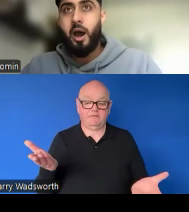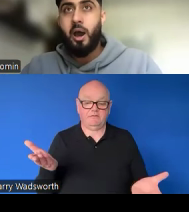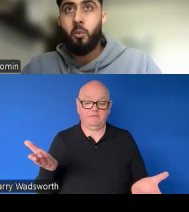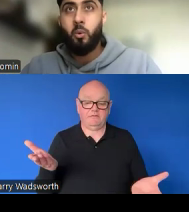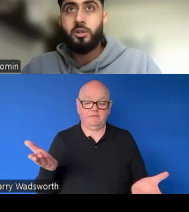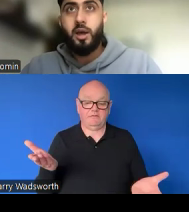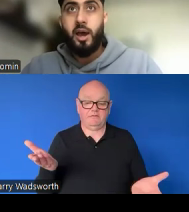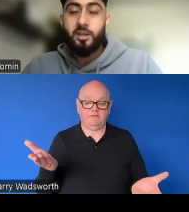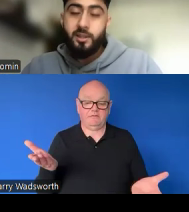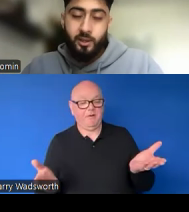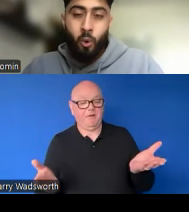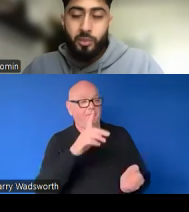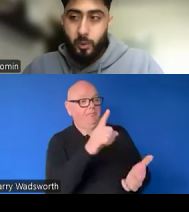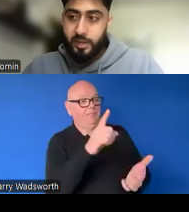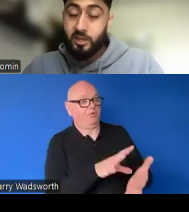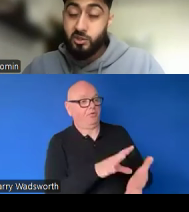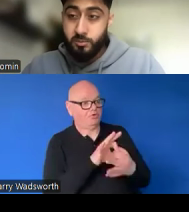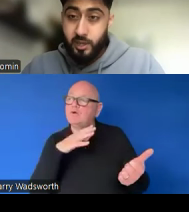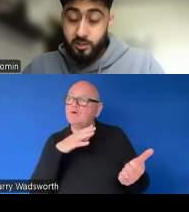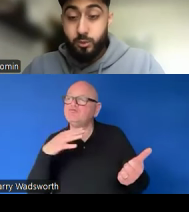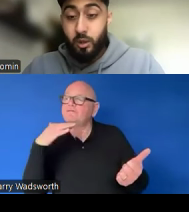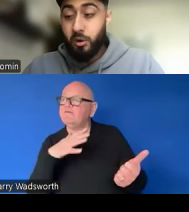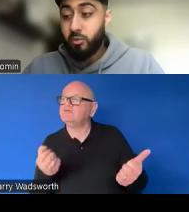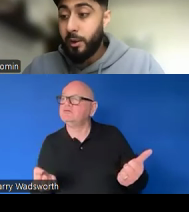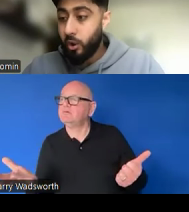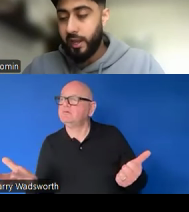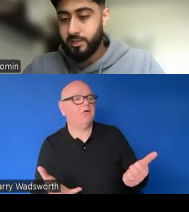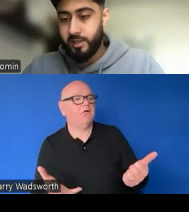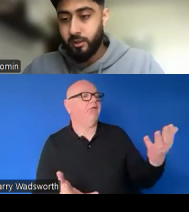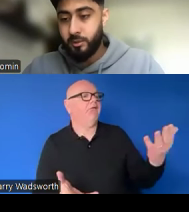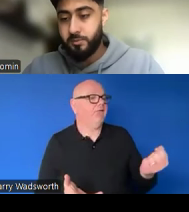I would ideally hope that we're getting some sales as well, but if we're not getting sales,